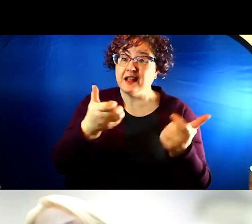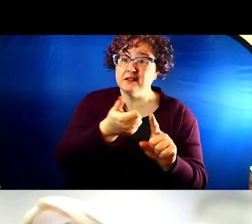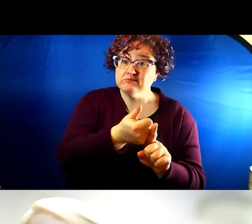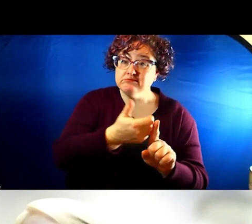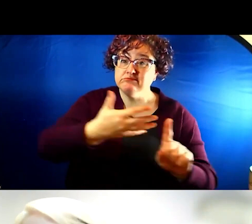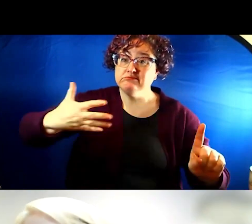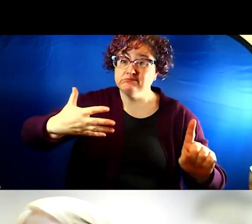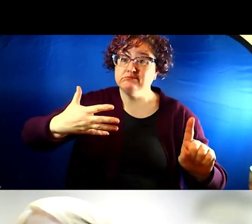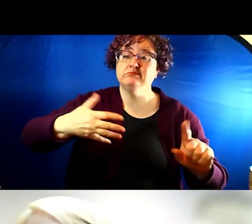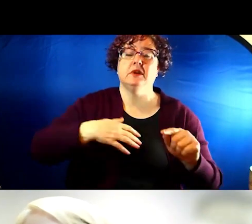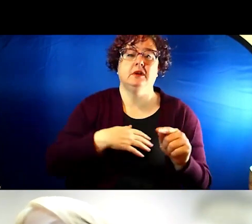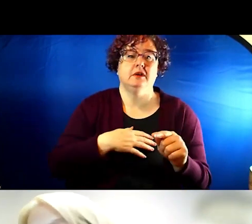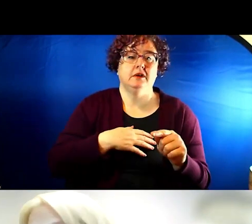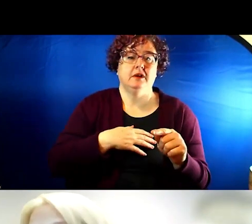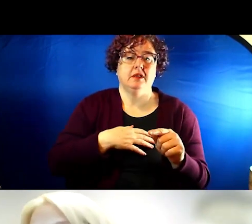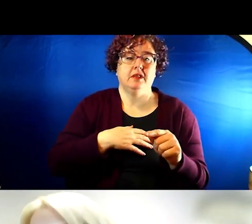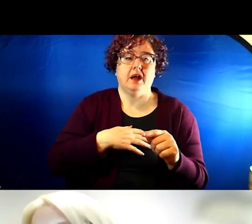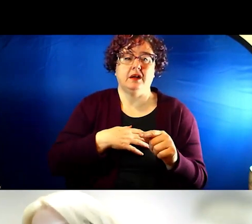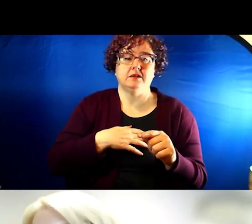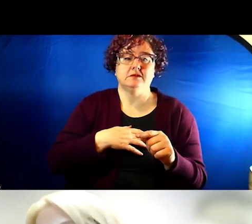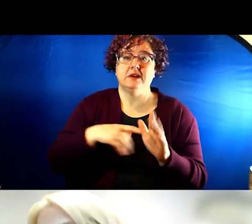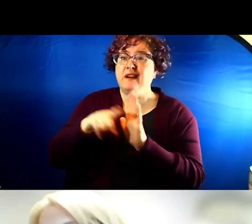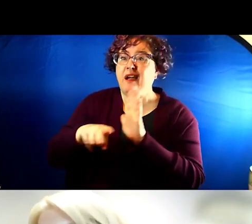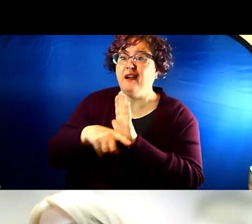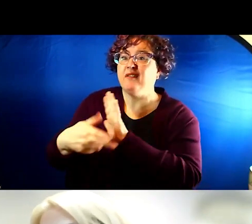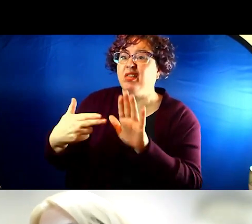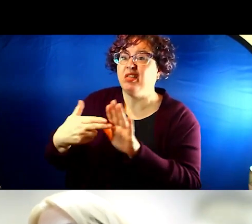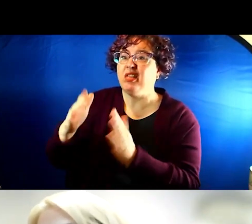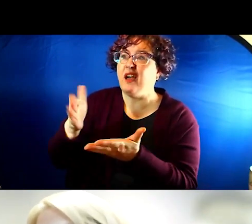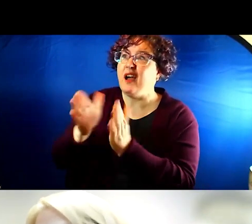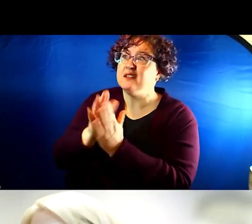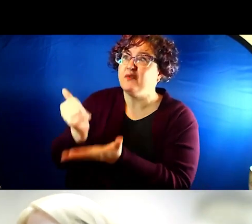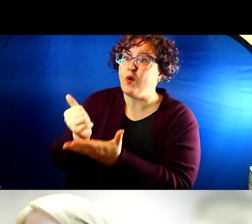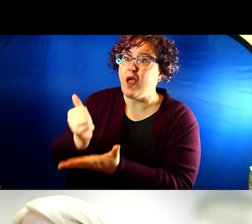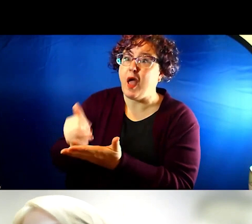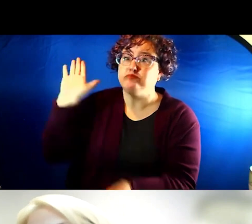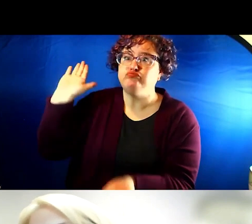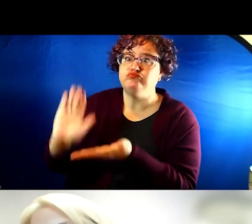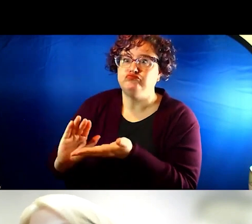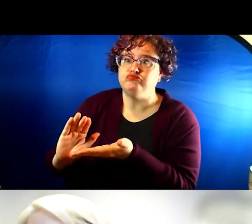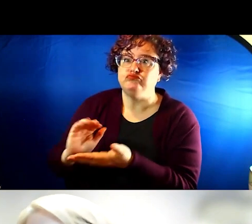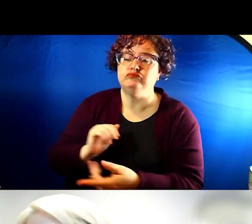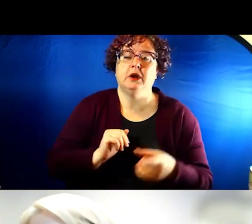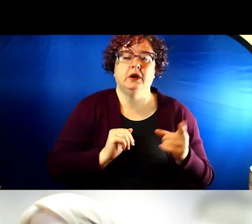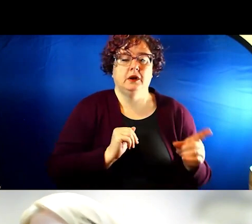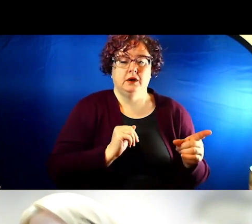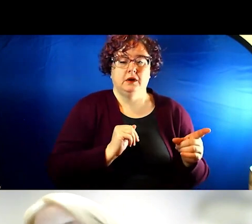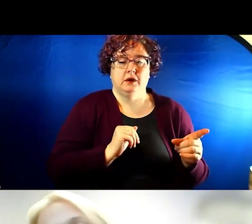SEEKING HELP?